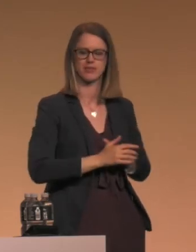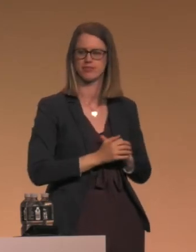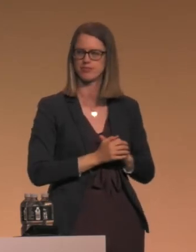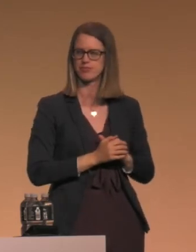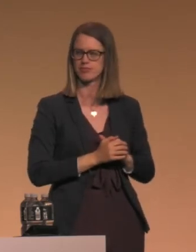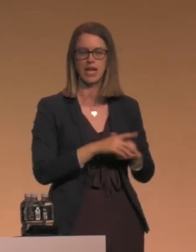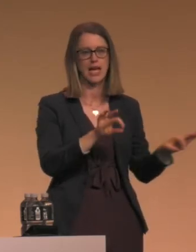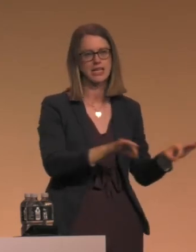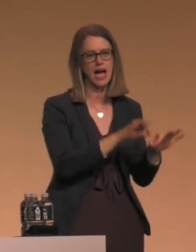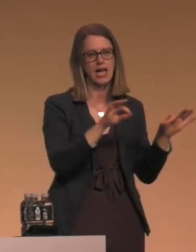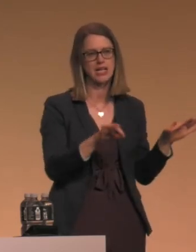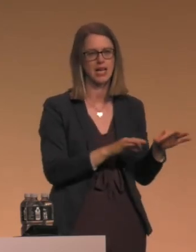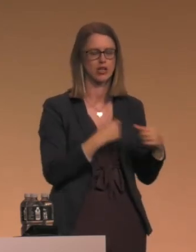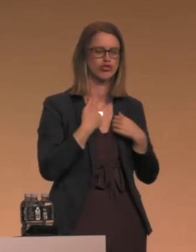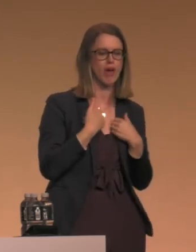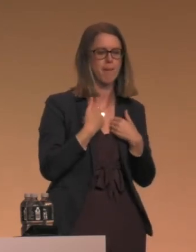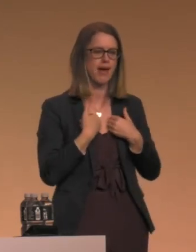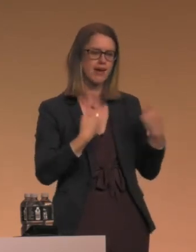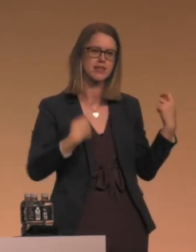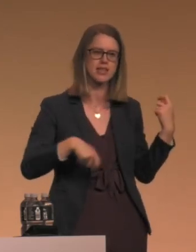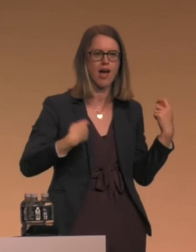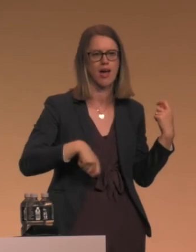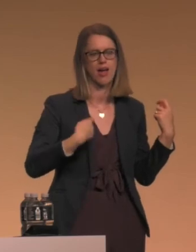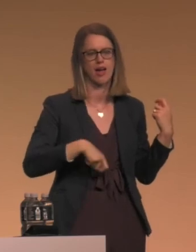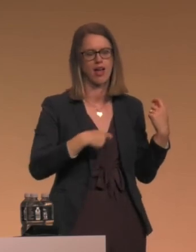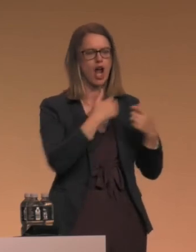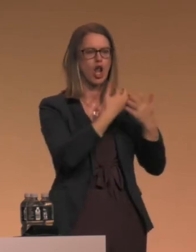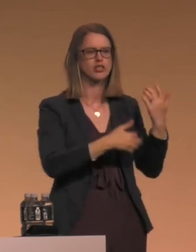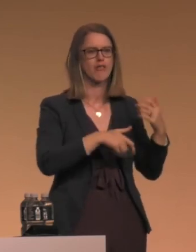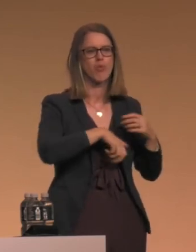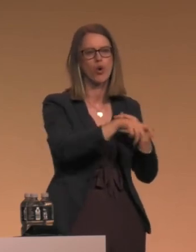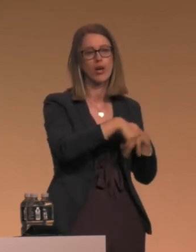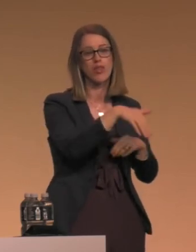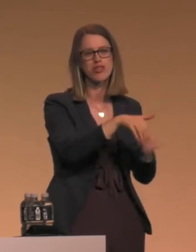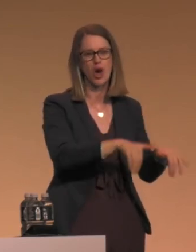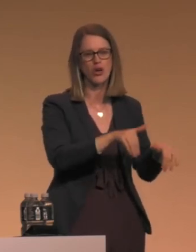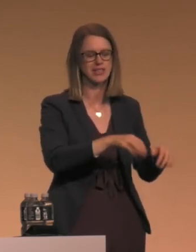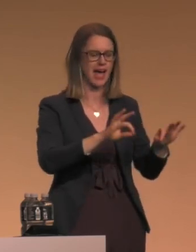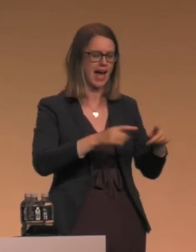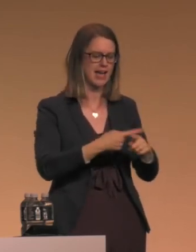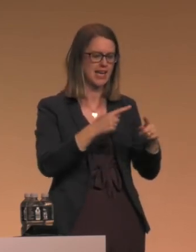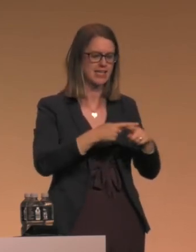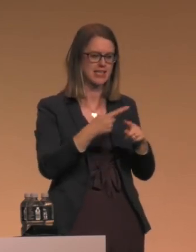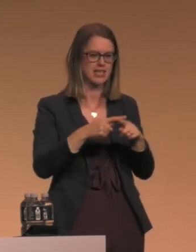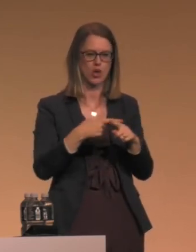gardening, tramping, playing the guitar, lots of walking dogs. "I knit so I don't unravel."